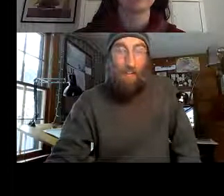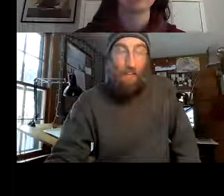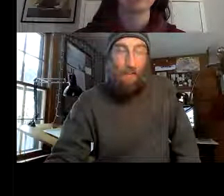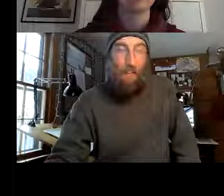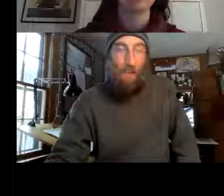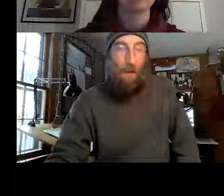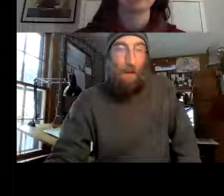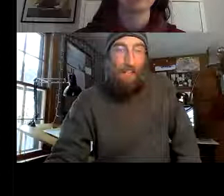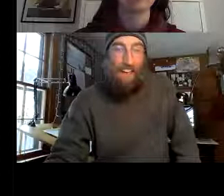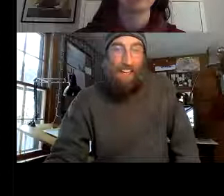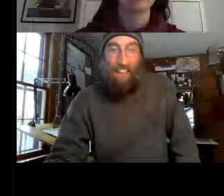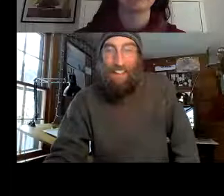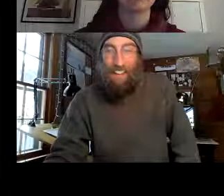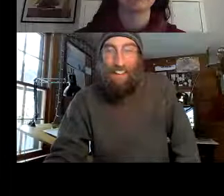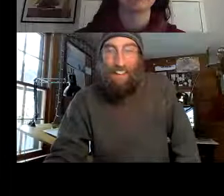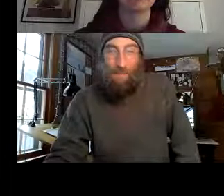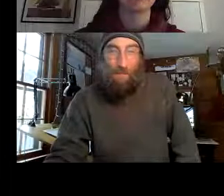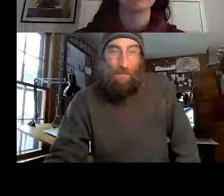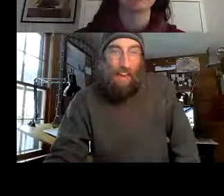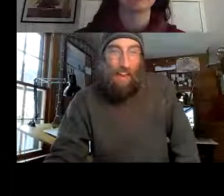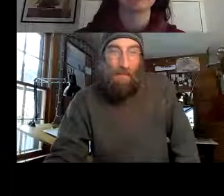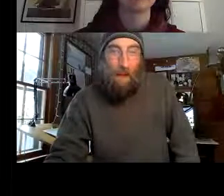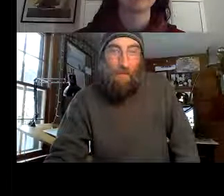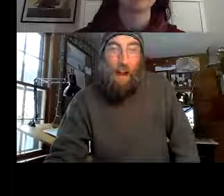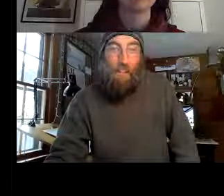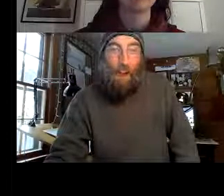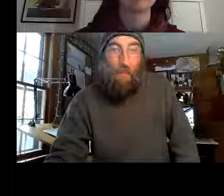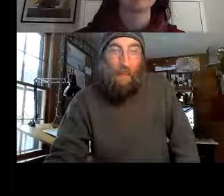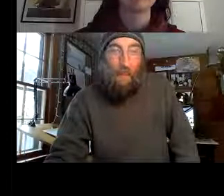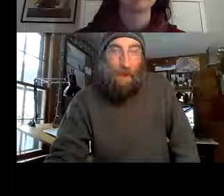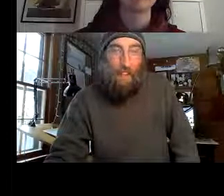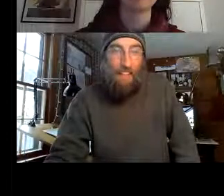going to be the ones to put up the tent. Um, and I'm, I'm not sure how they erected